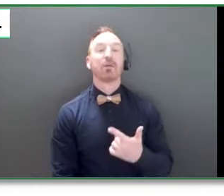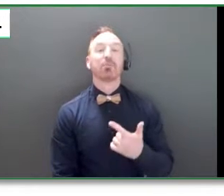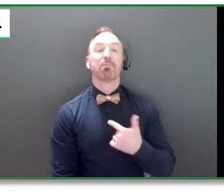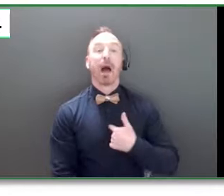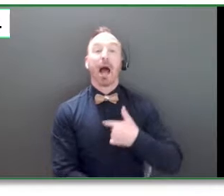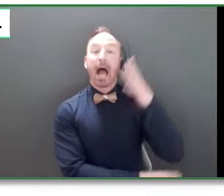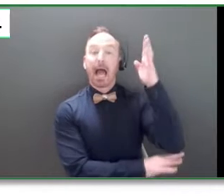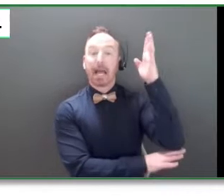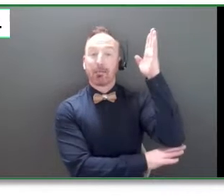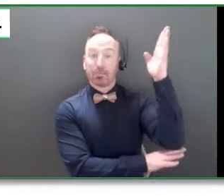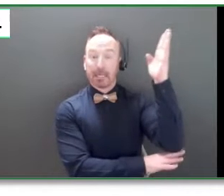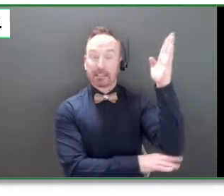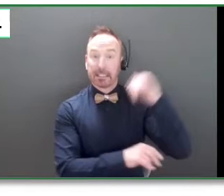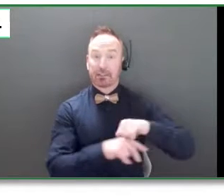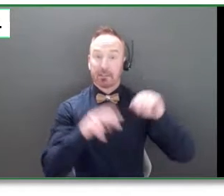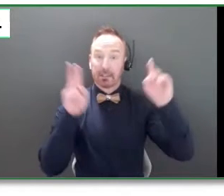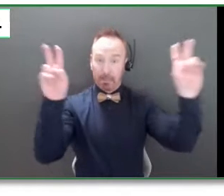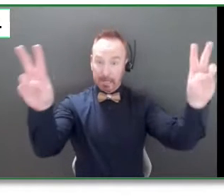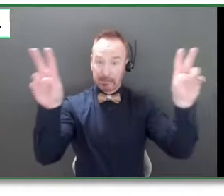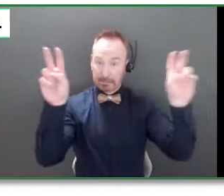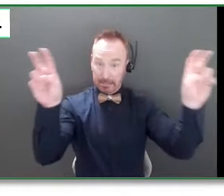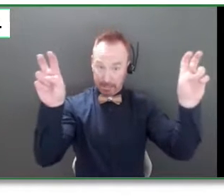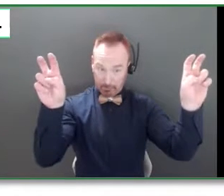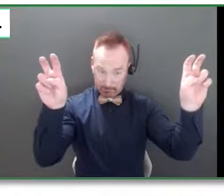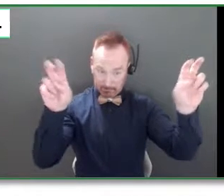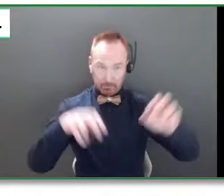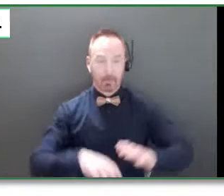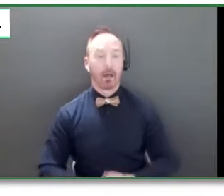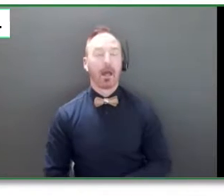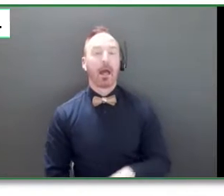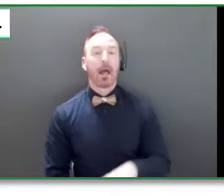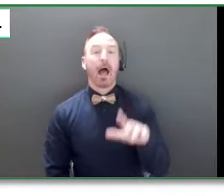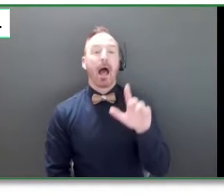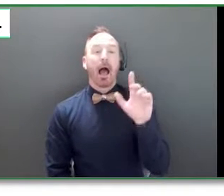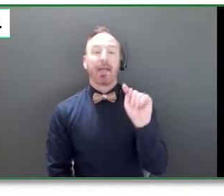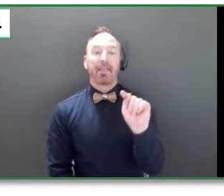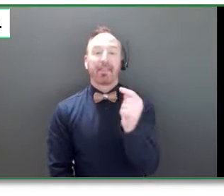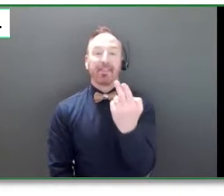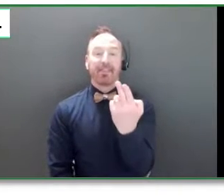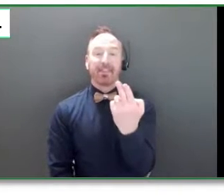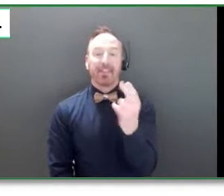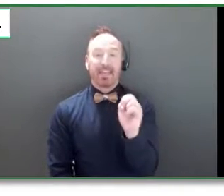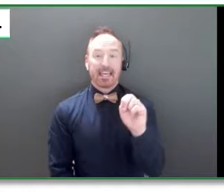talk today is: A Park for All - An Inclusive